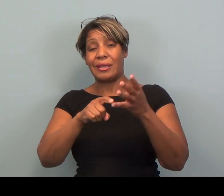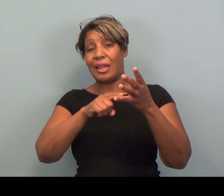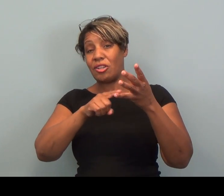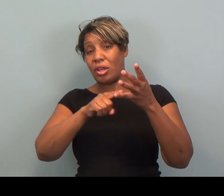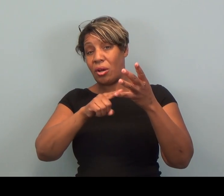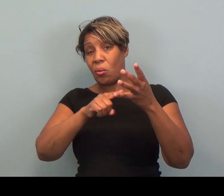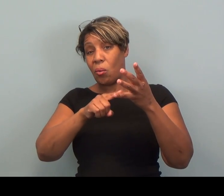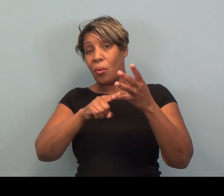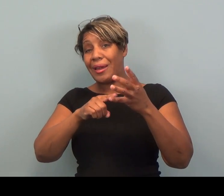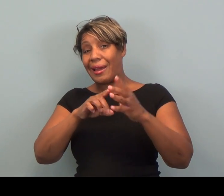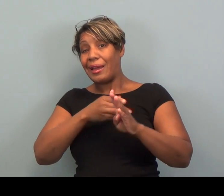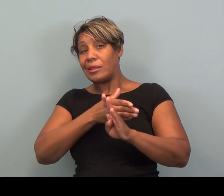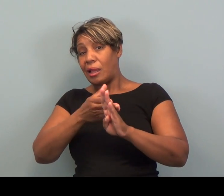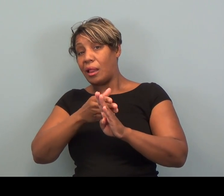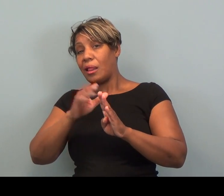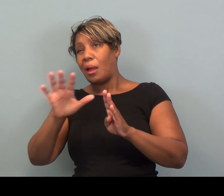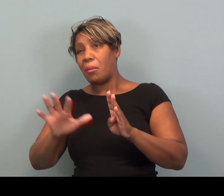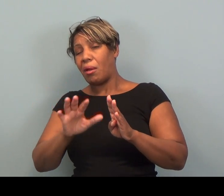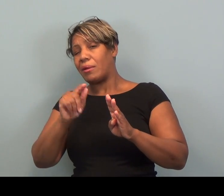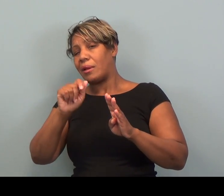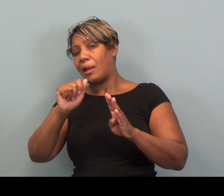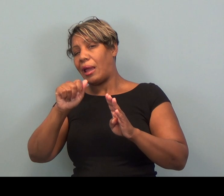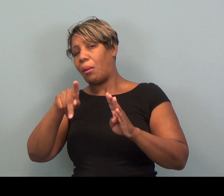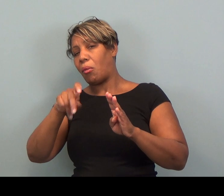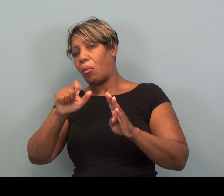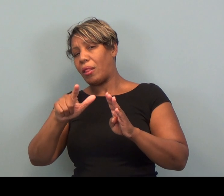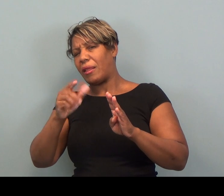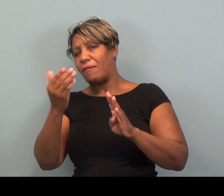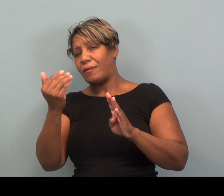You know, usually April 15th.